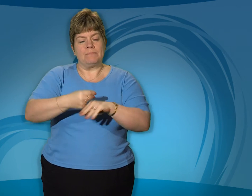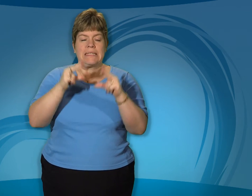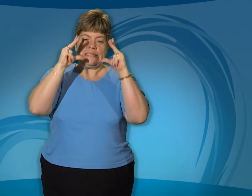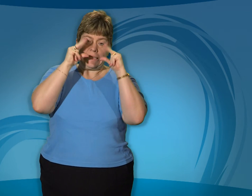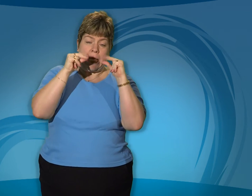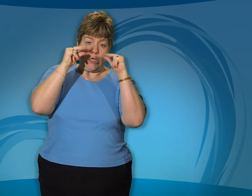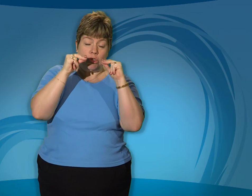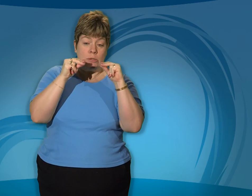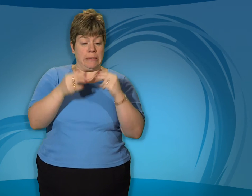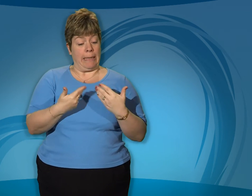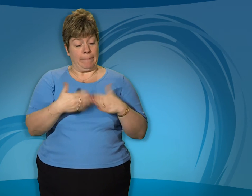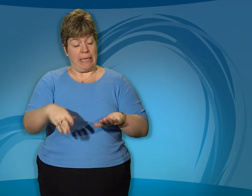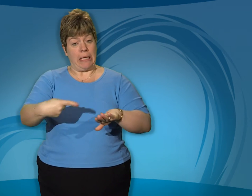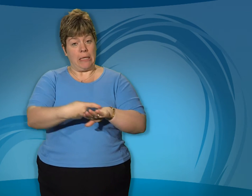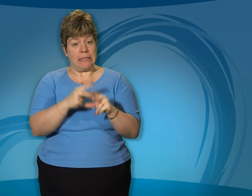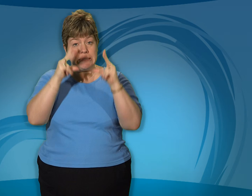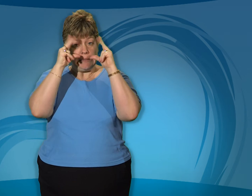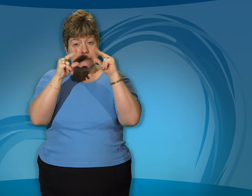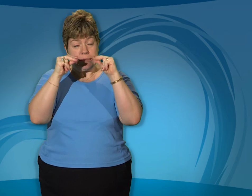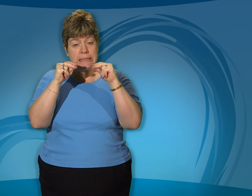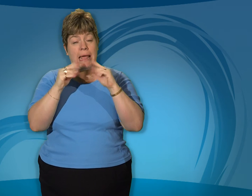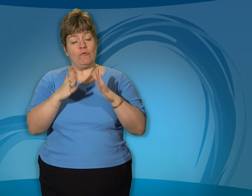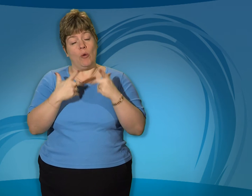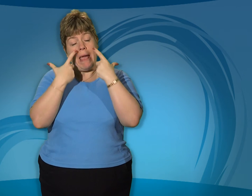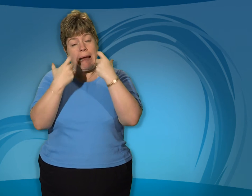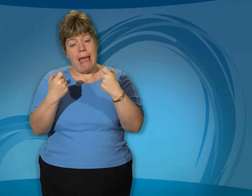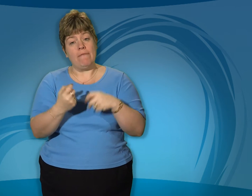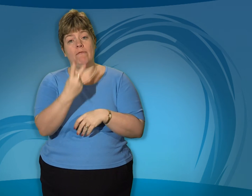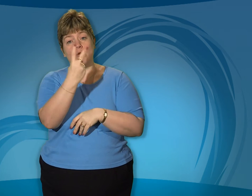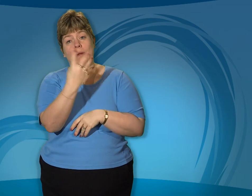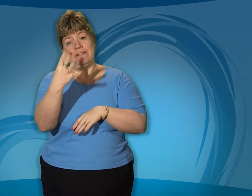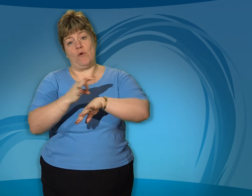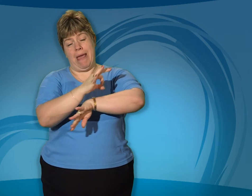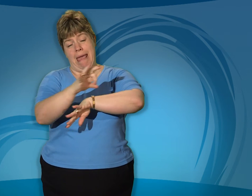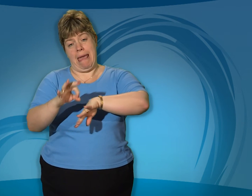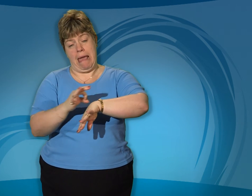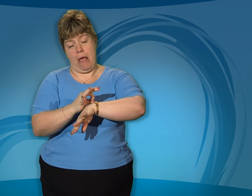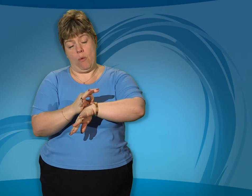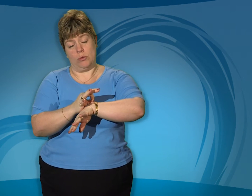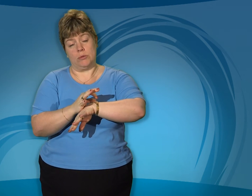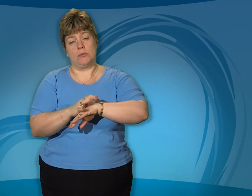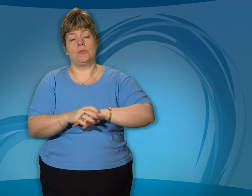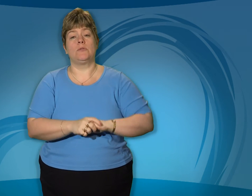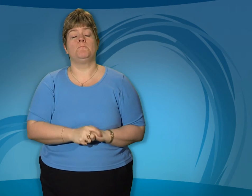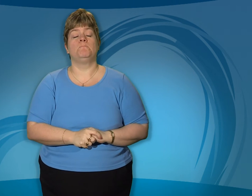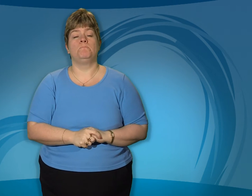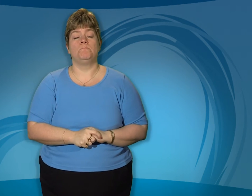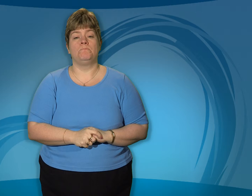Sedation If you have been given a sedative it will remain in your body for 24 hours and during